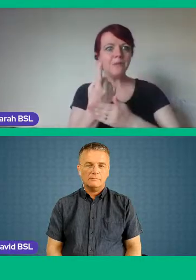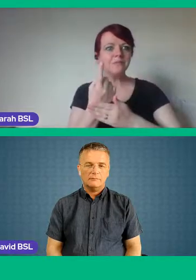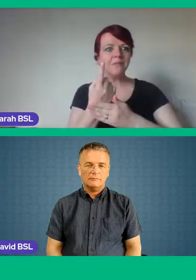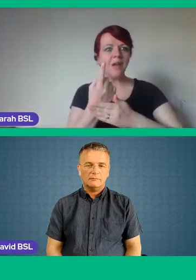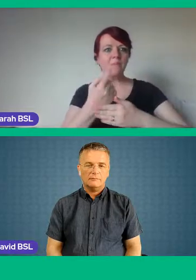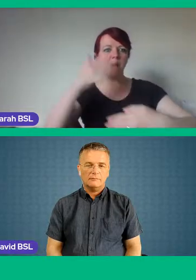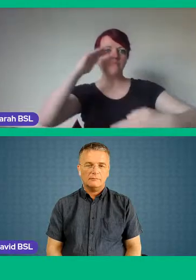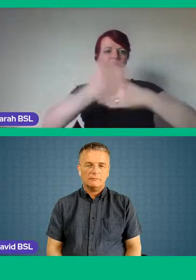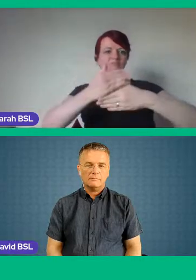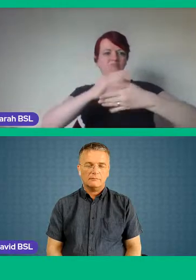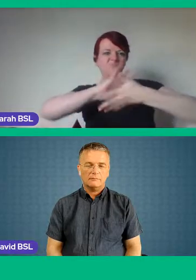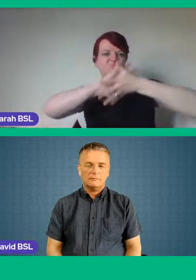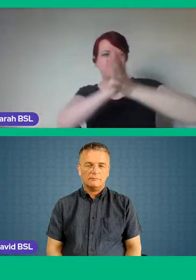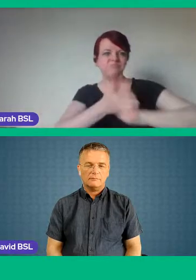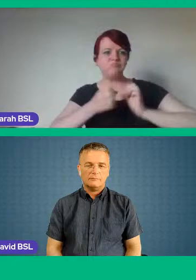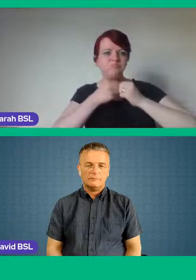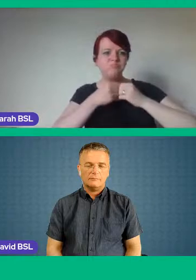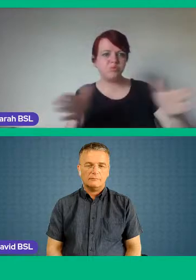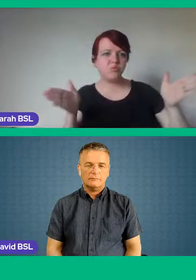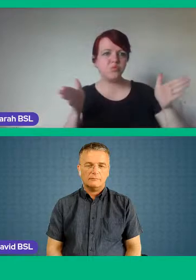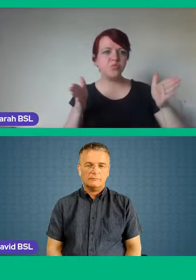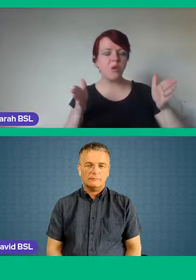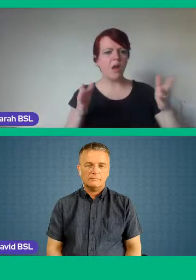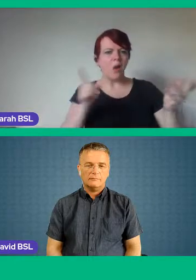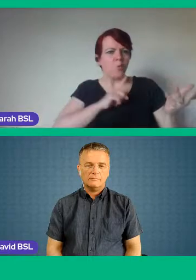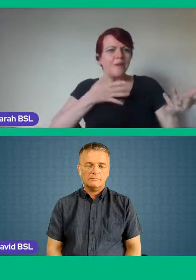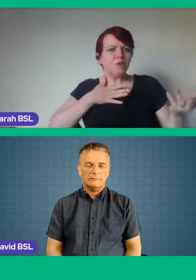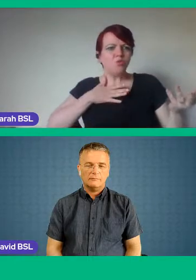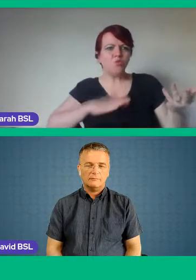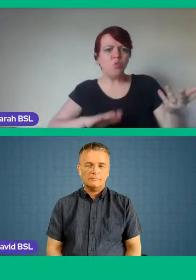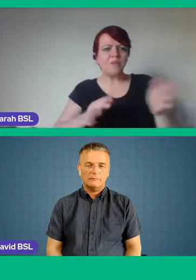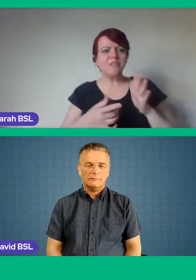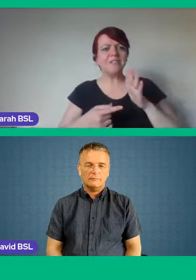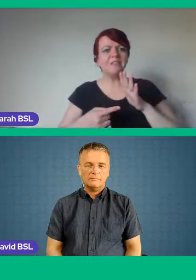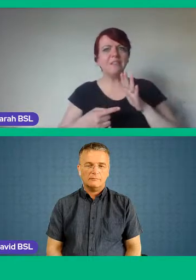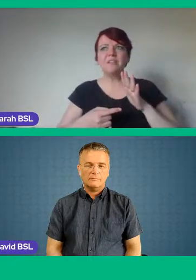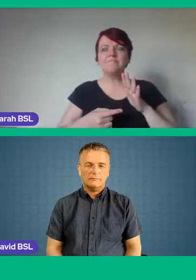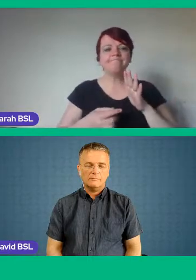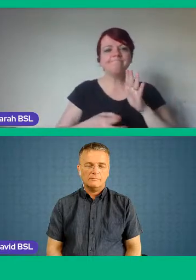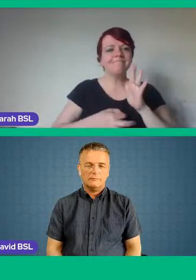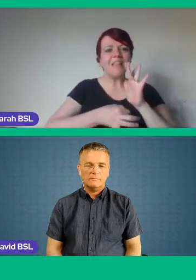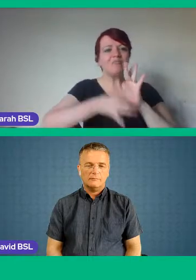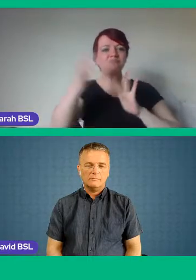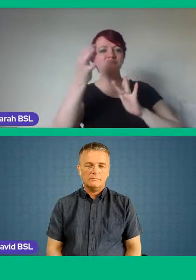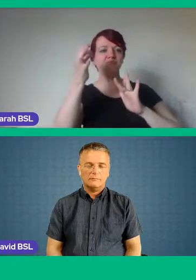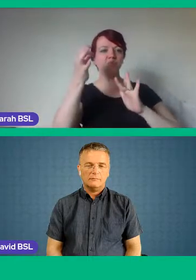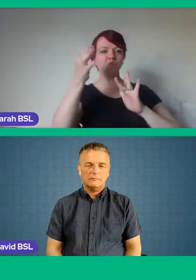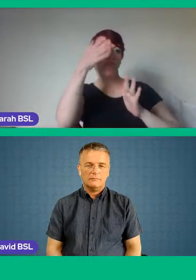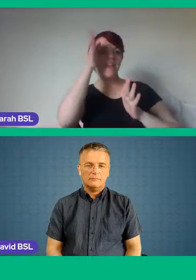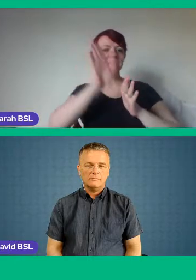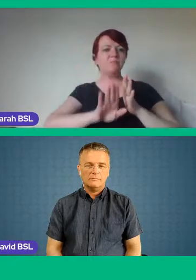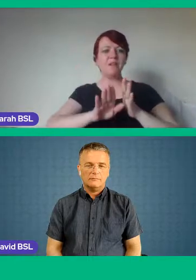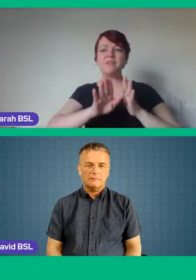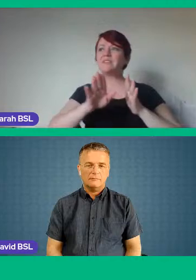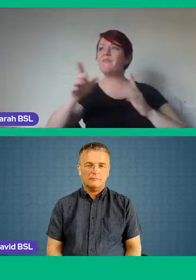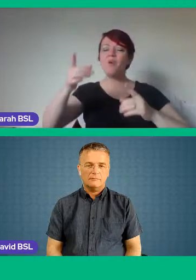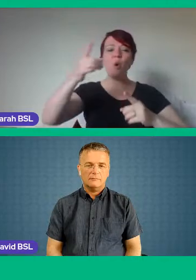Why would you not want to improve the experience of engagement projects for young people everywhere?